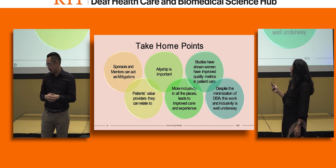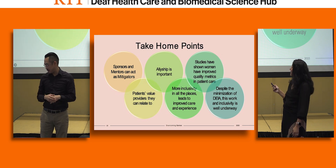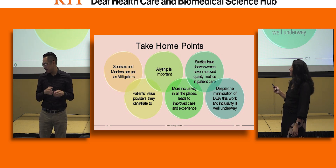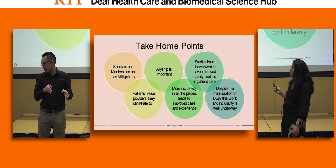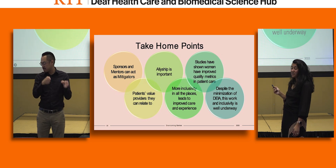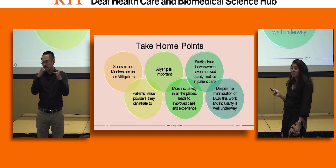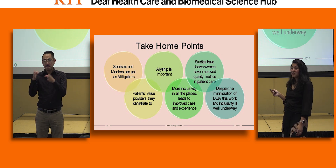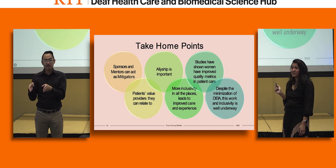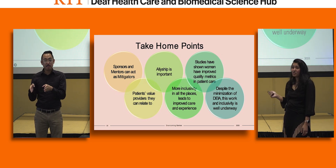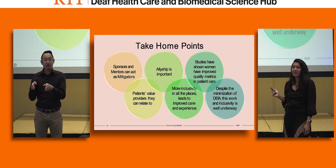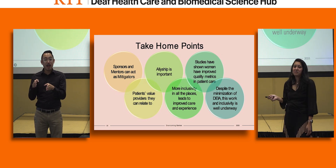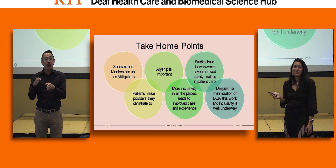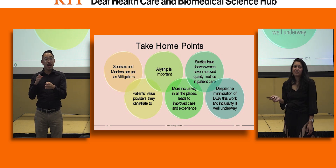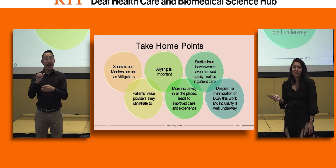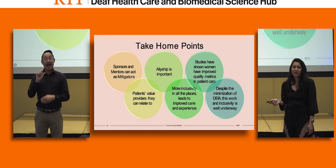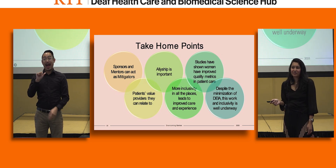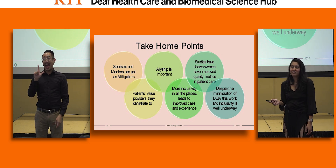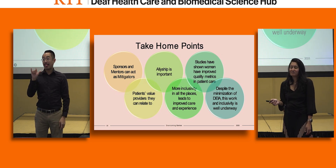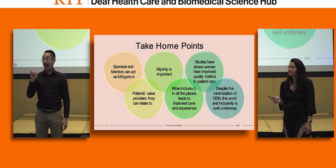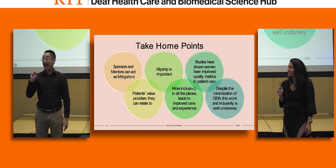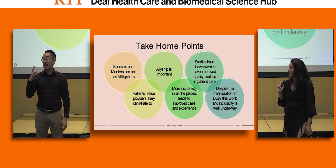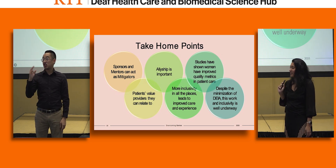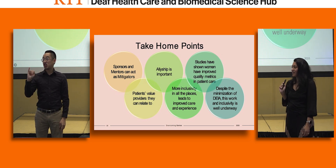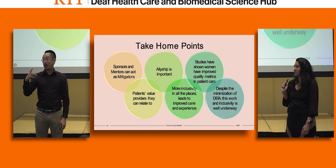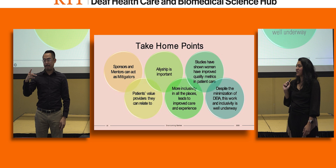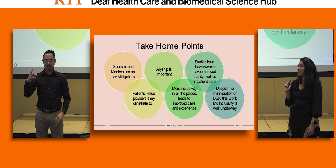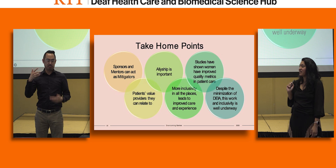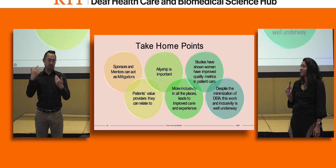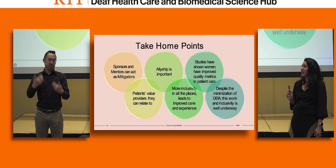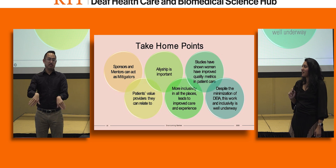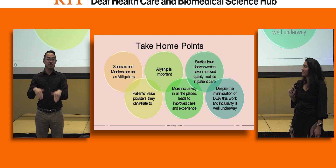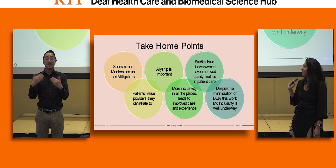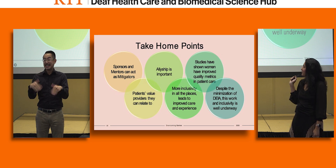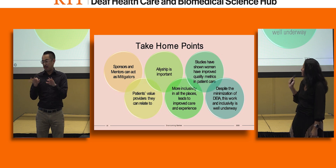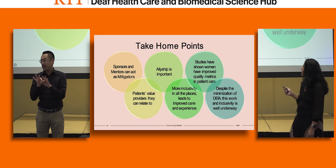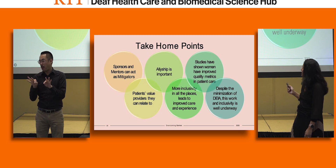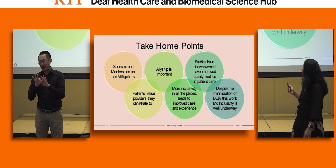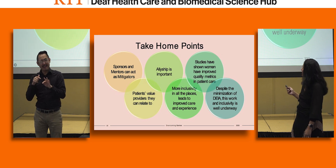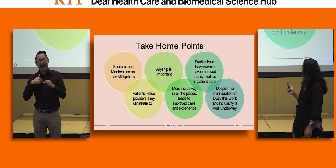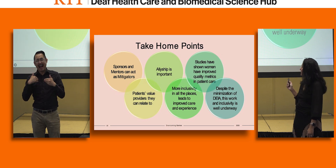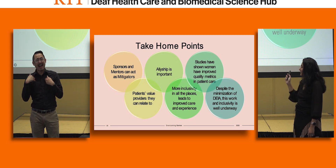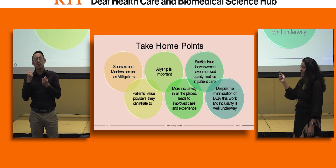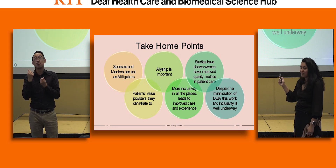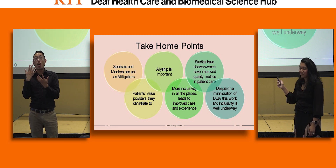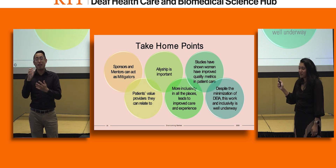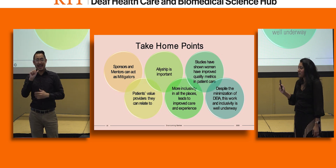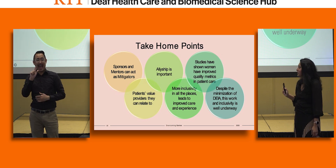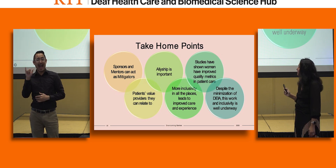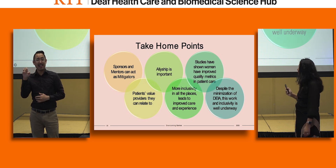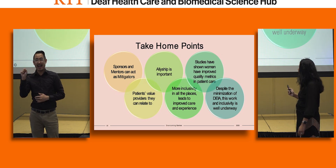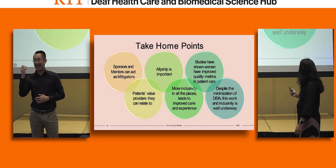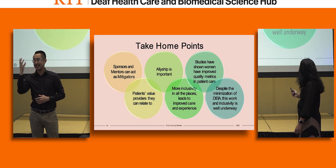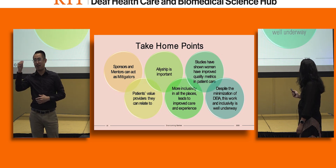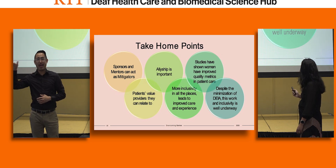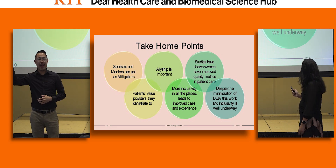Allyship is incredibly important. I have had so many allies throughout my journey.